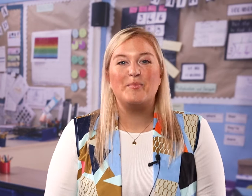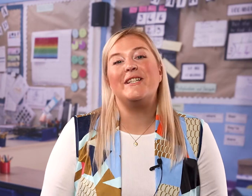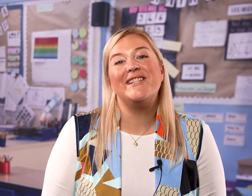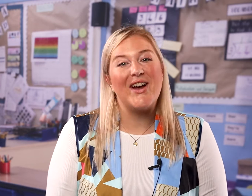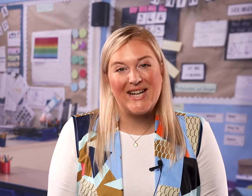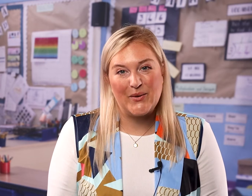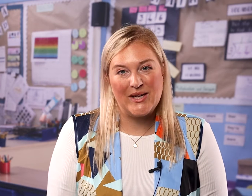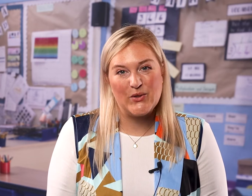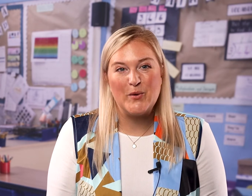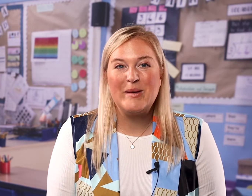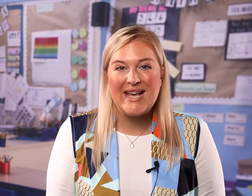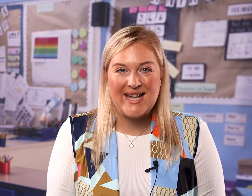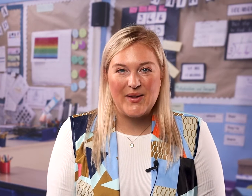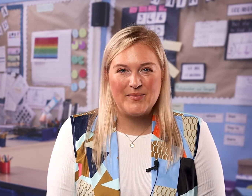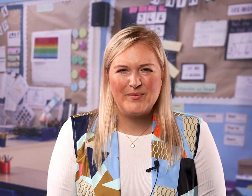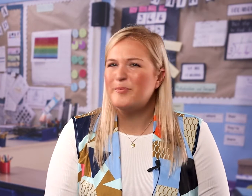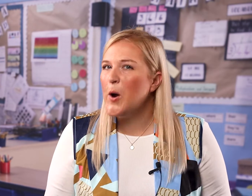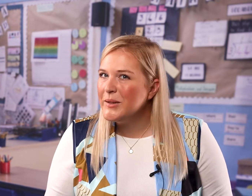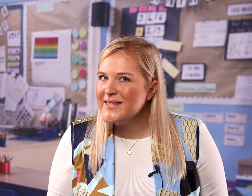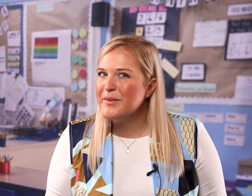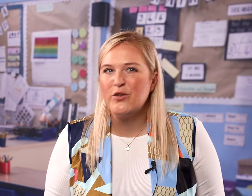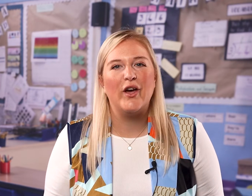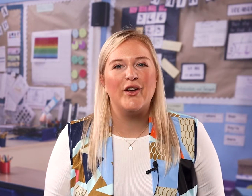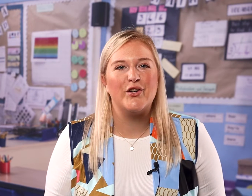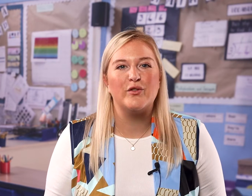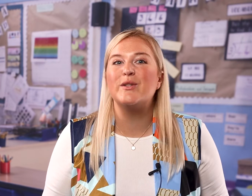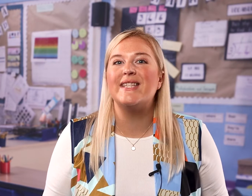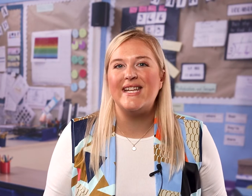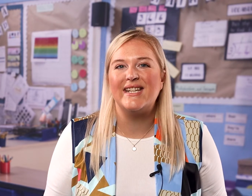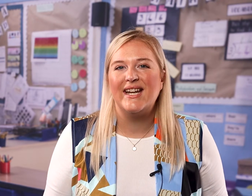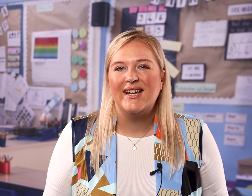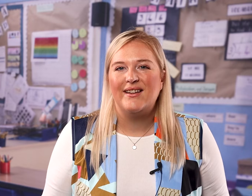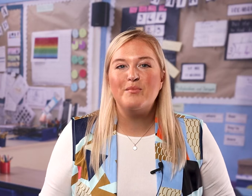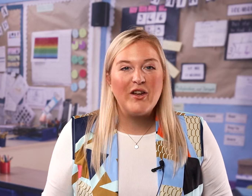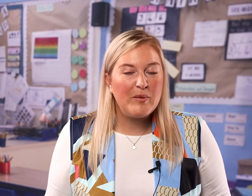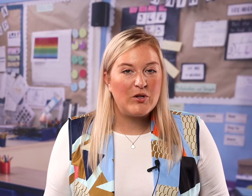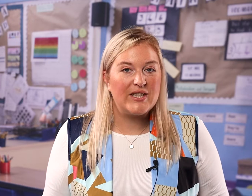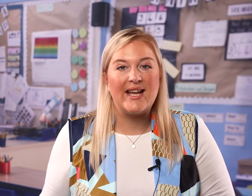British Sign Language or BSL probably something you’ve heard of seen. You might have been watching